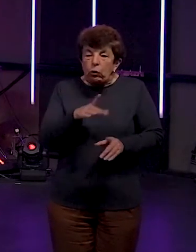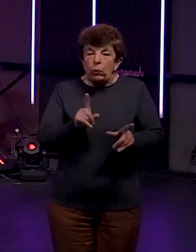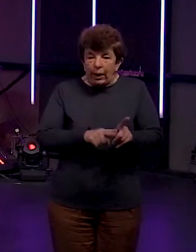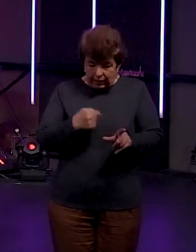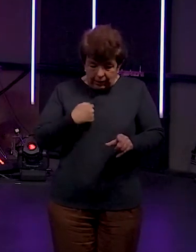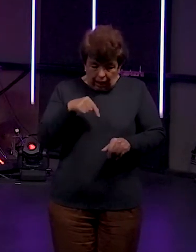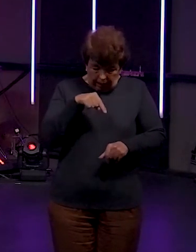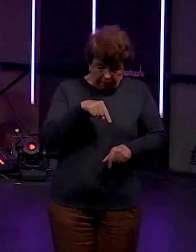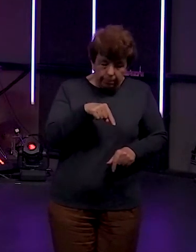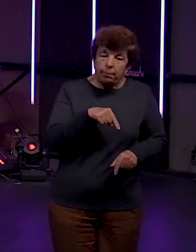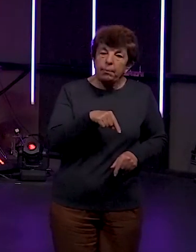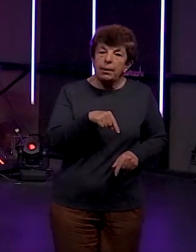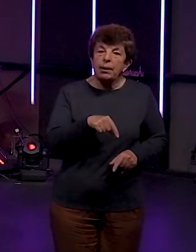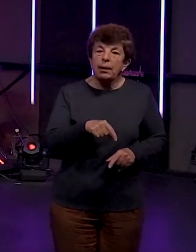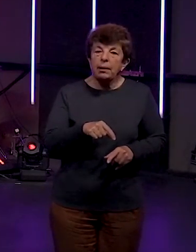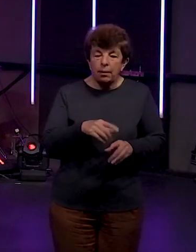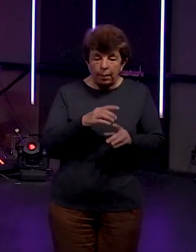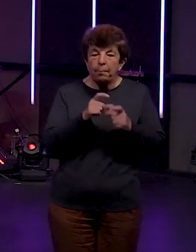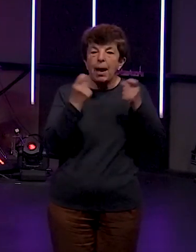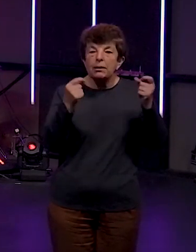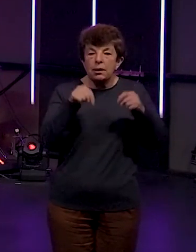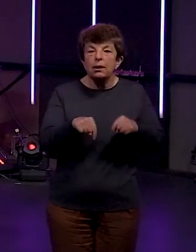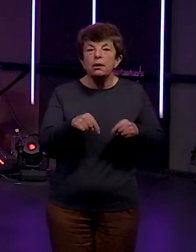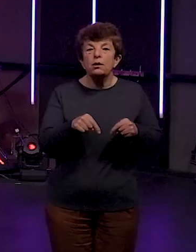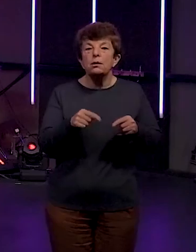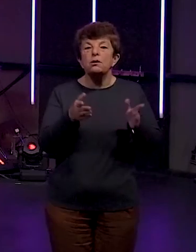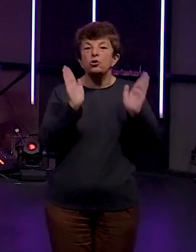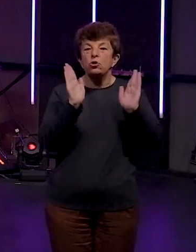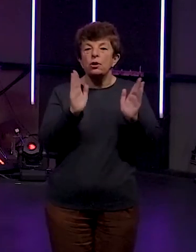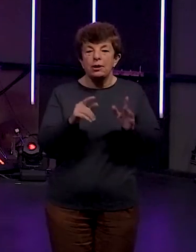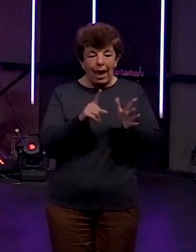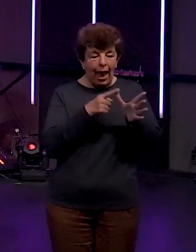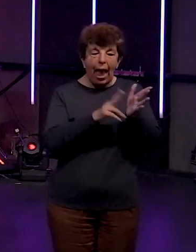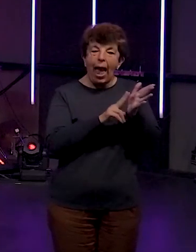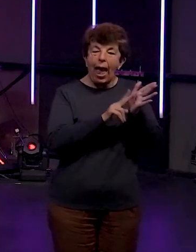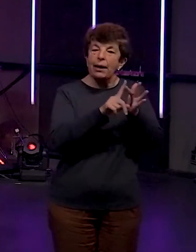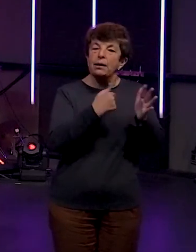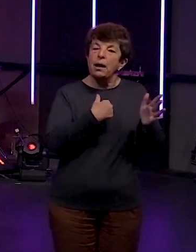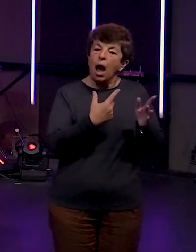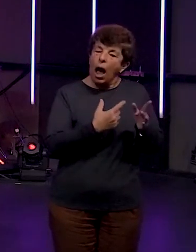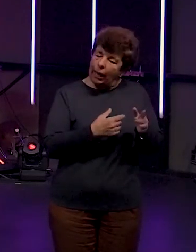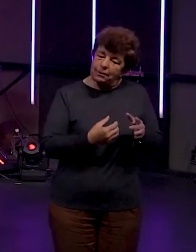been back Pastoring in the church here Ann and I've grown to deeply love